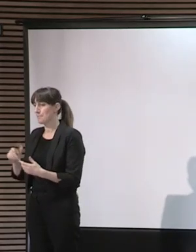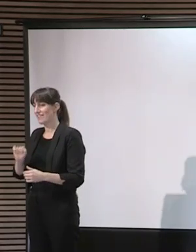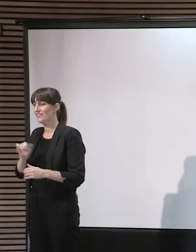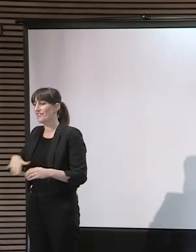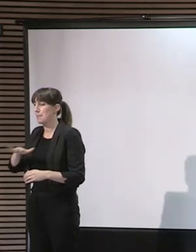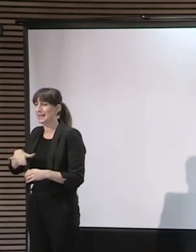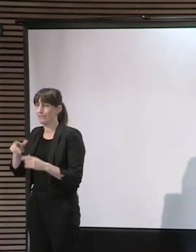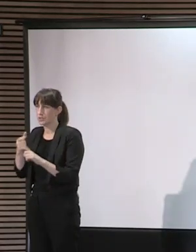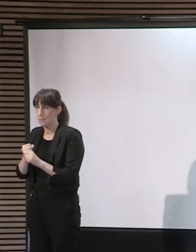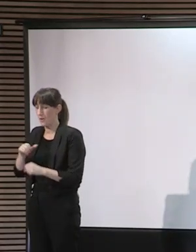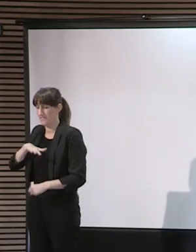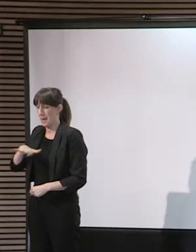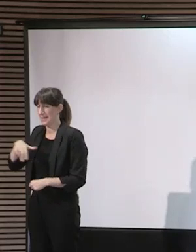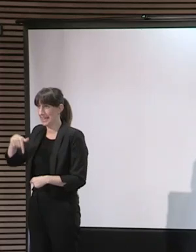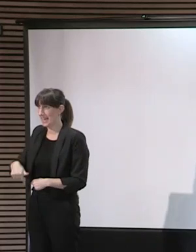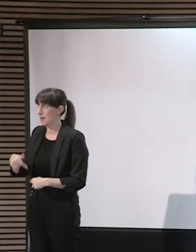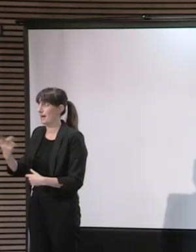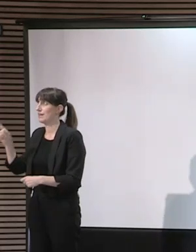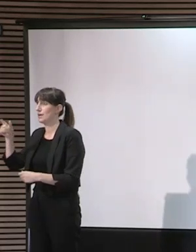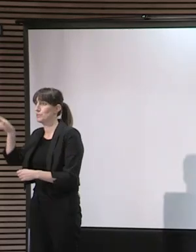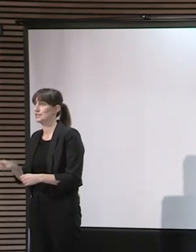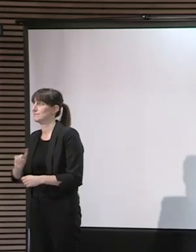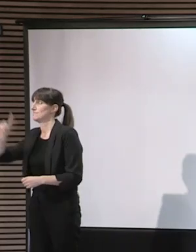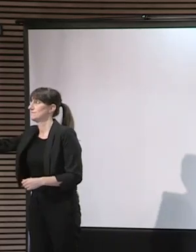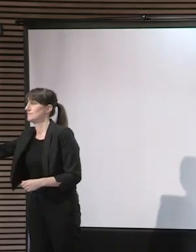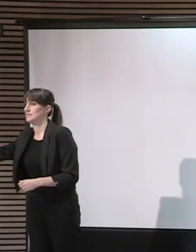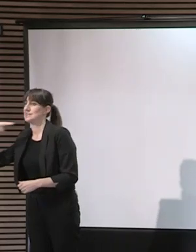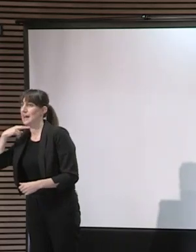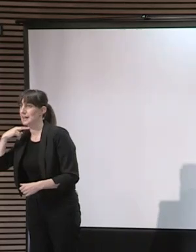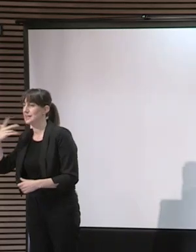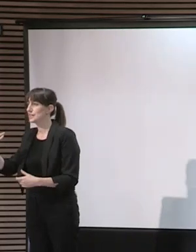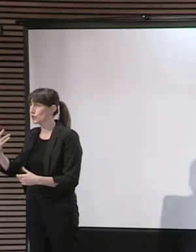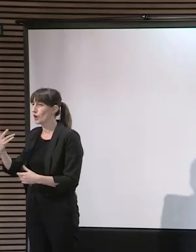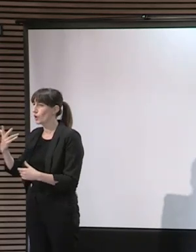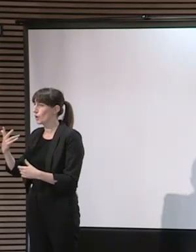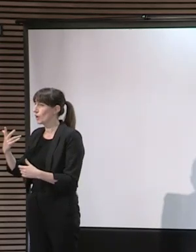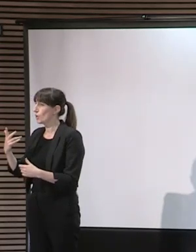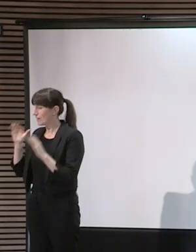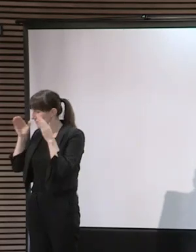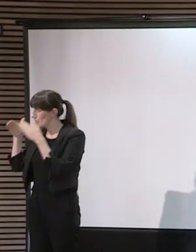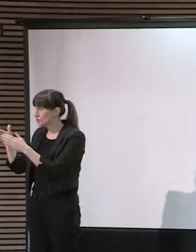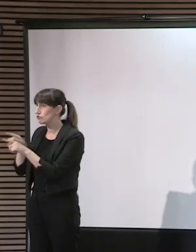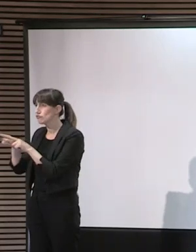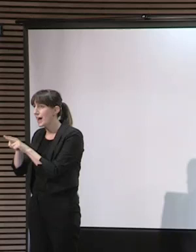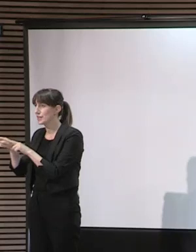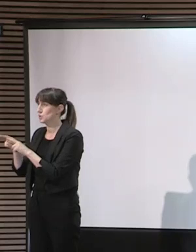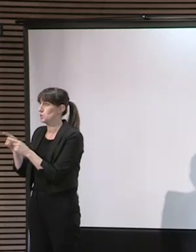having those individuals be able to reconnect with their family, their loved ones, their work, their home. So we